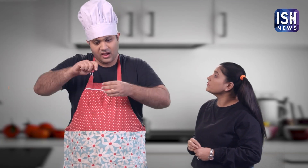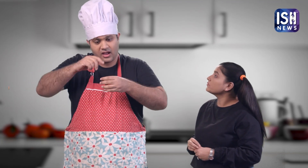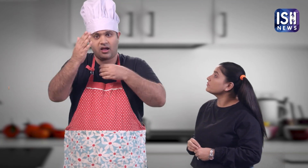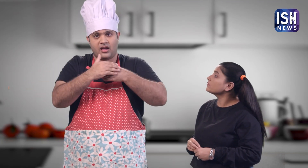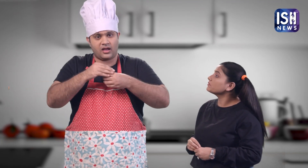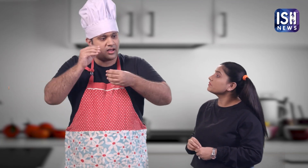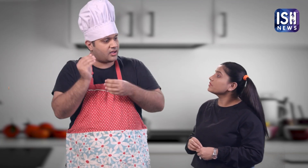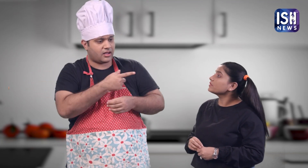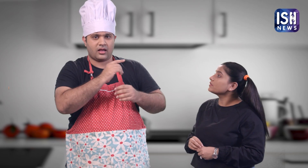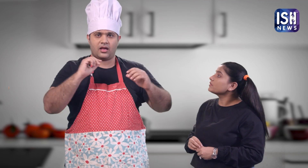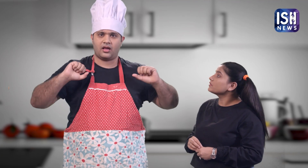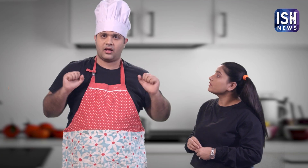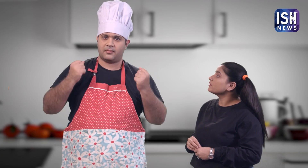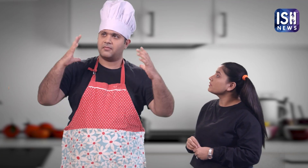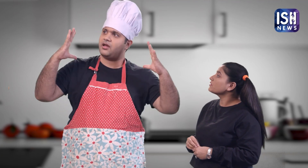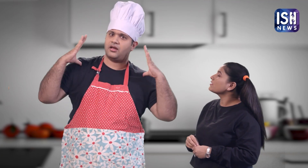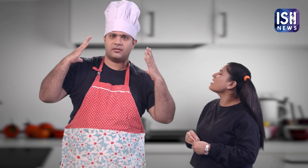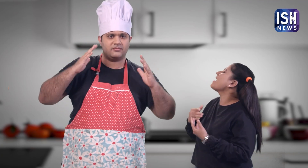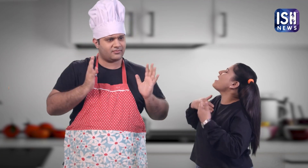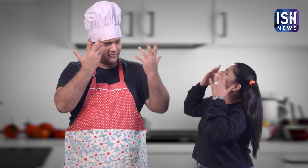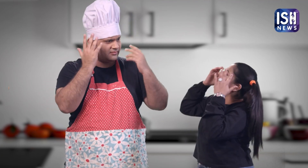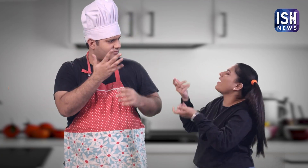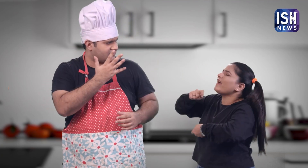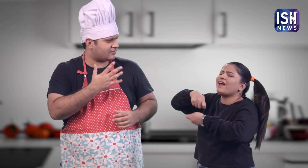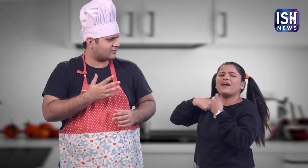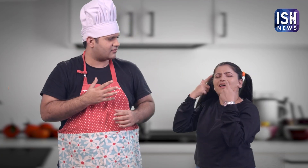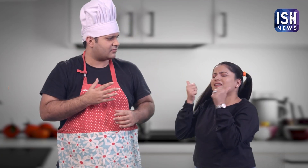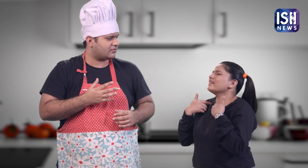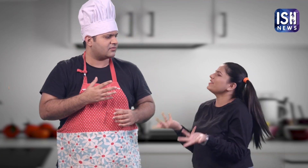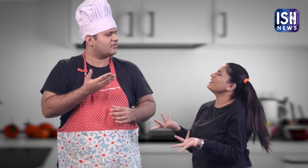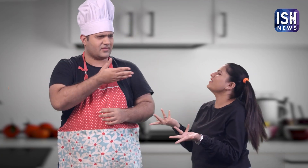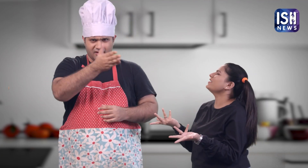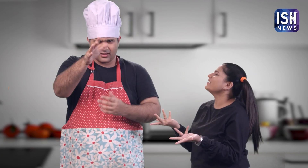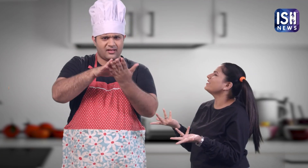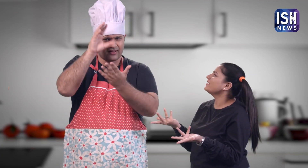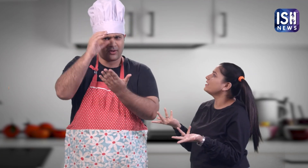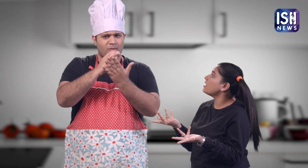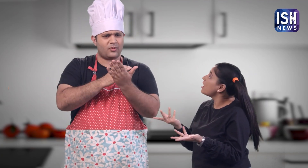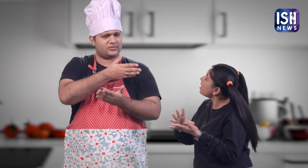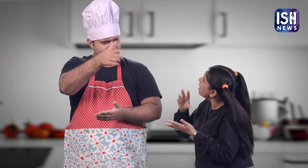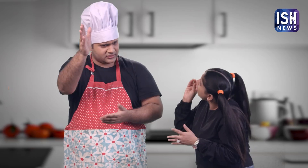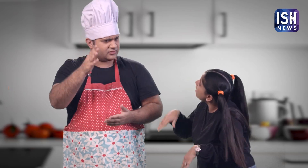Now you lazily stroll in and ask me to give it to you? But I don't know how to make it! So go apply for the course!